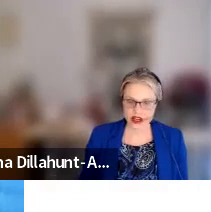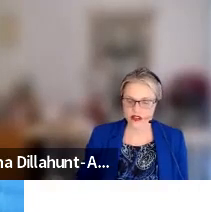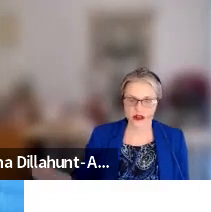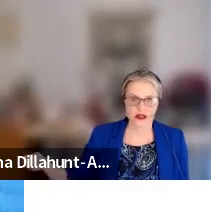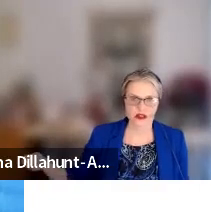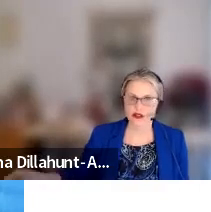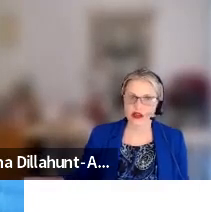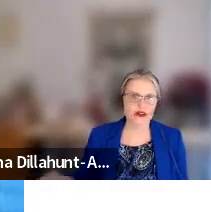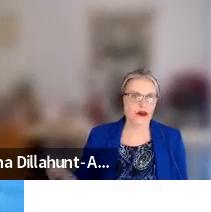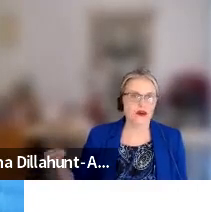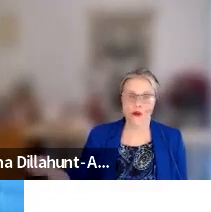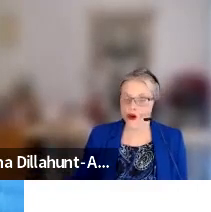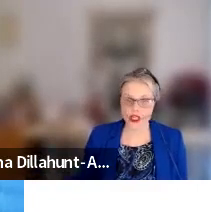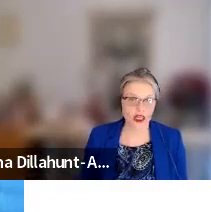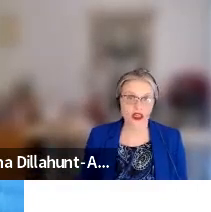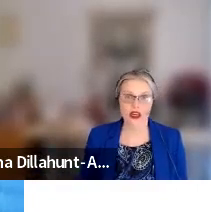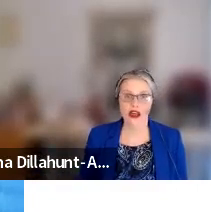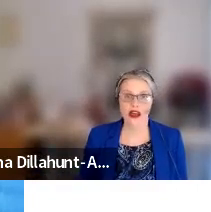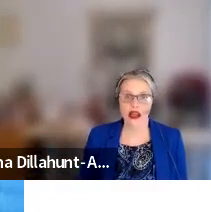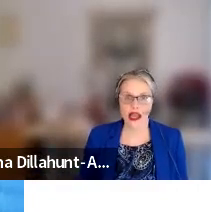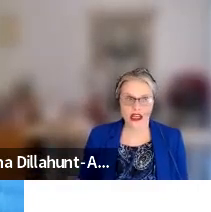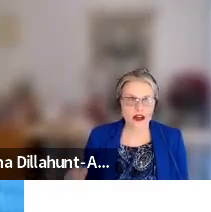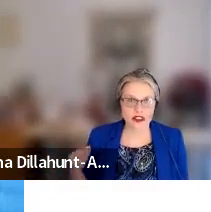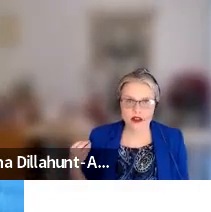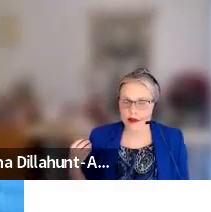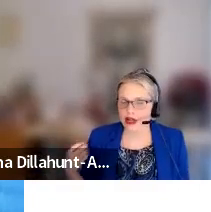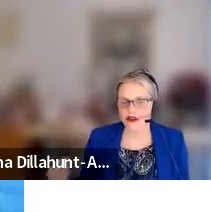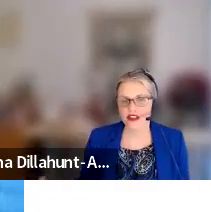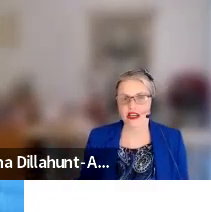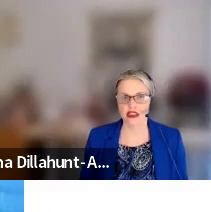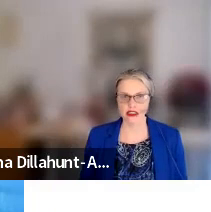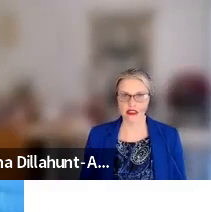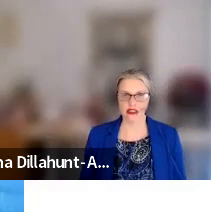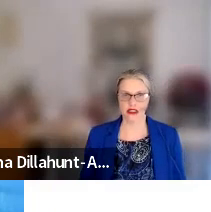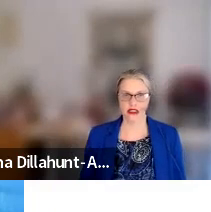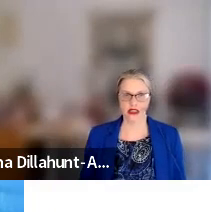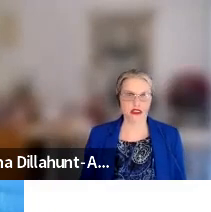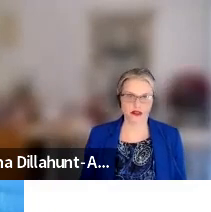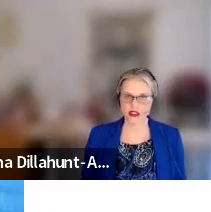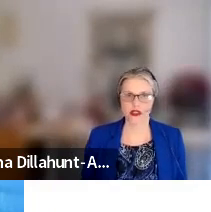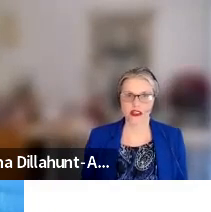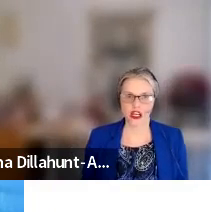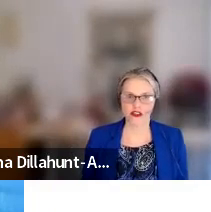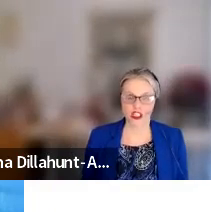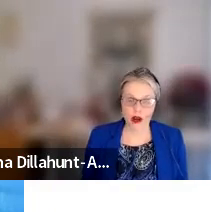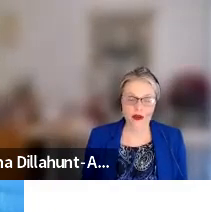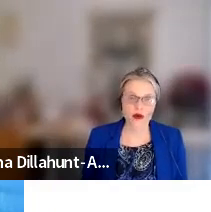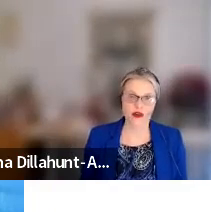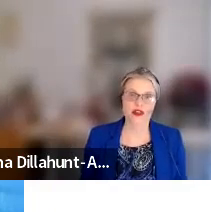accident was living on his own, working, and in a matter of seconds his life has completely changed.